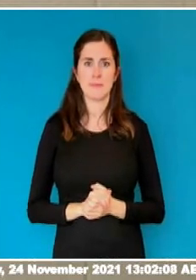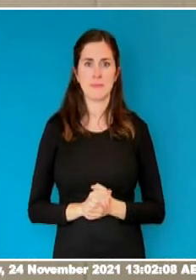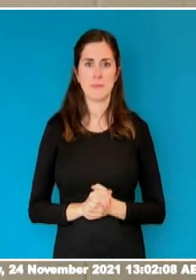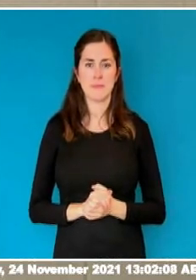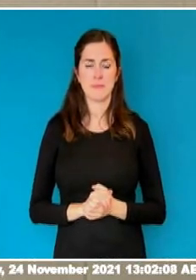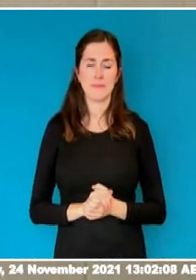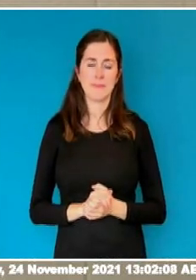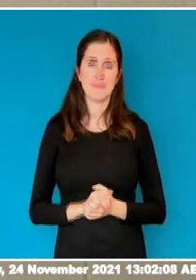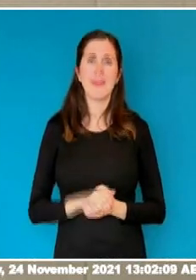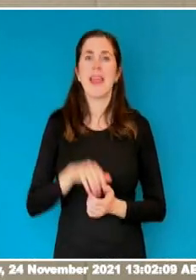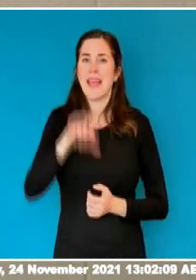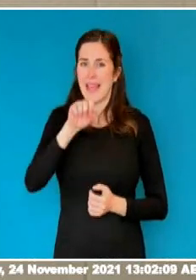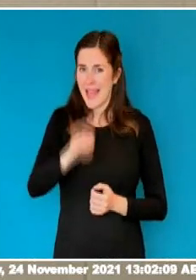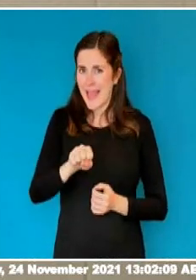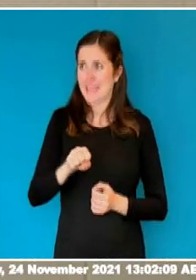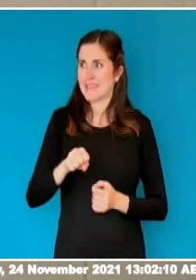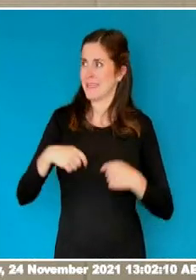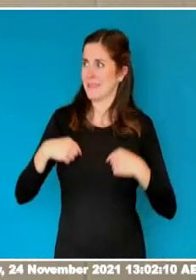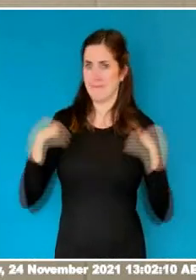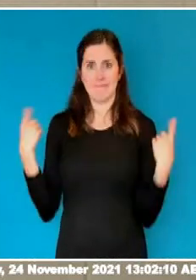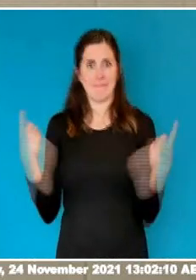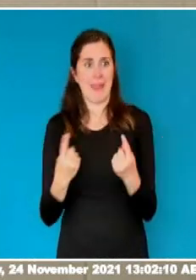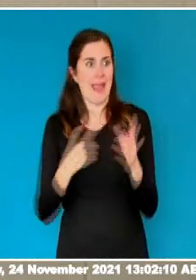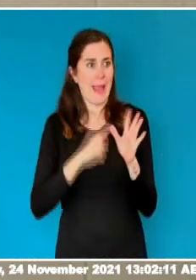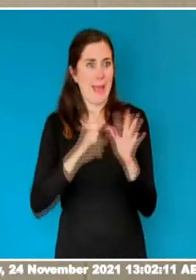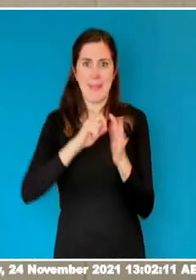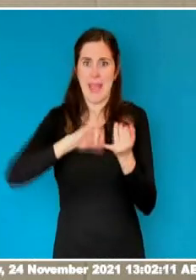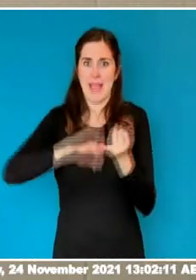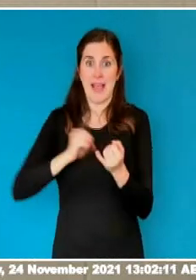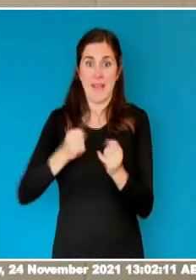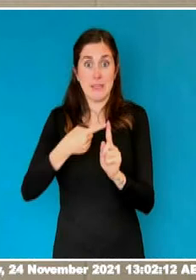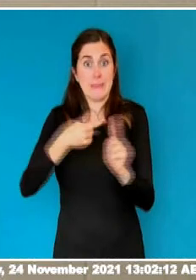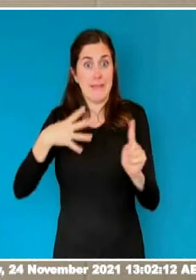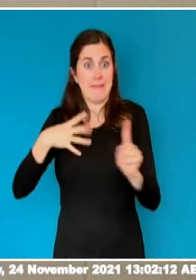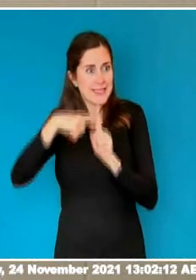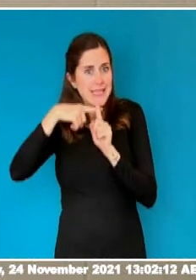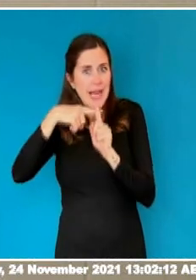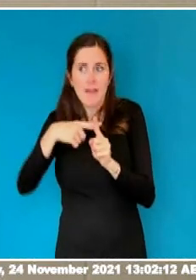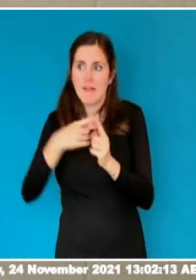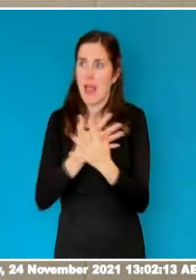attached to, you know, the performance of any senior executive?